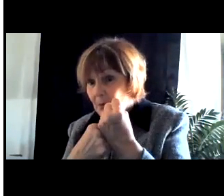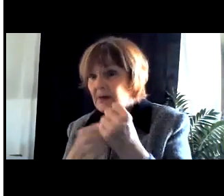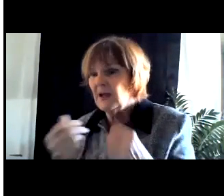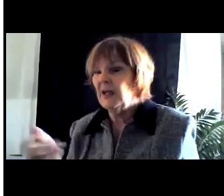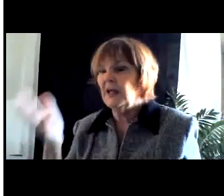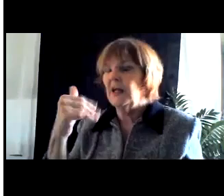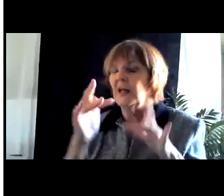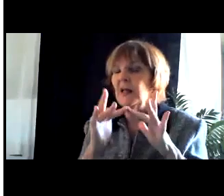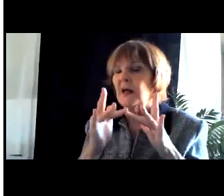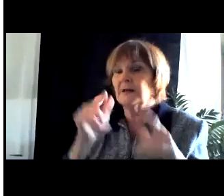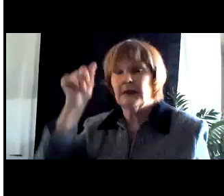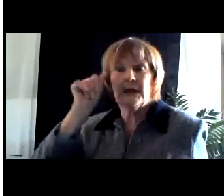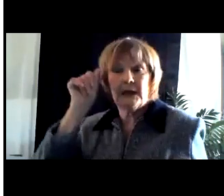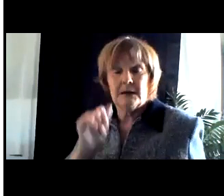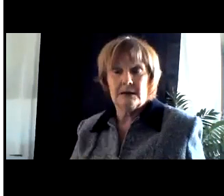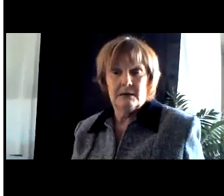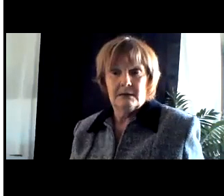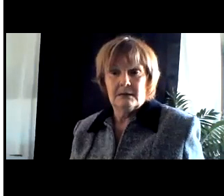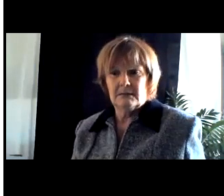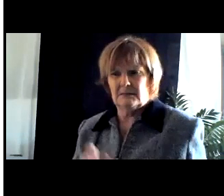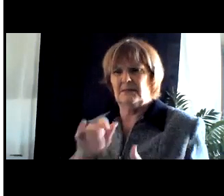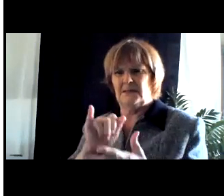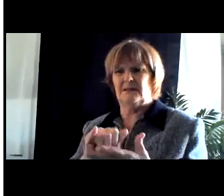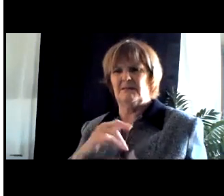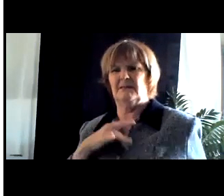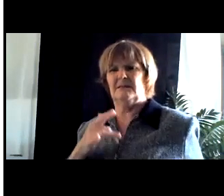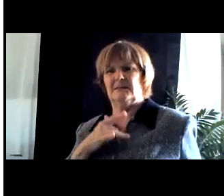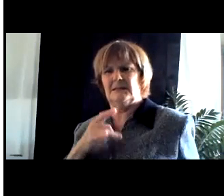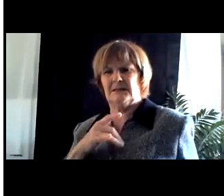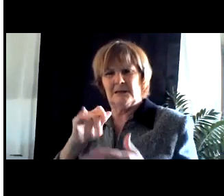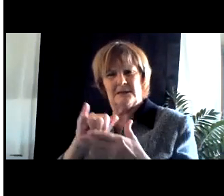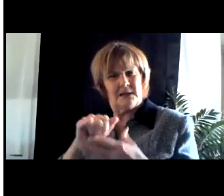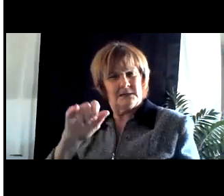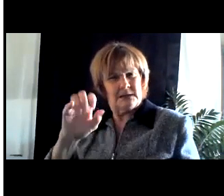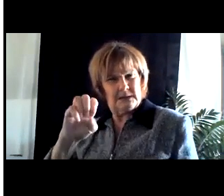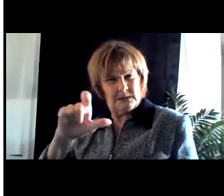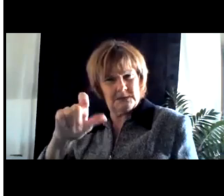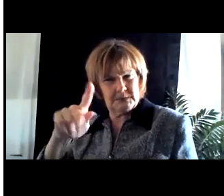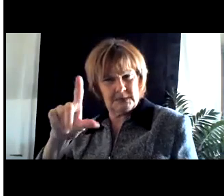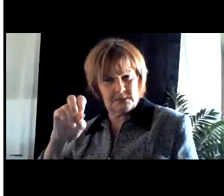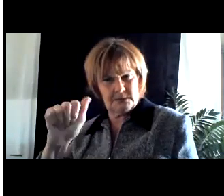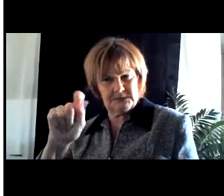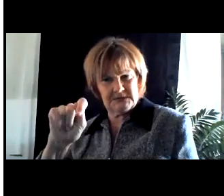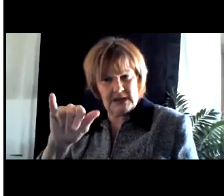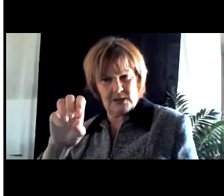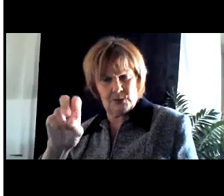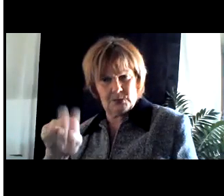So it seemed as if there was an instance of exploitation happening there. The aunt was already receiving the additional finances